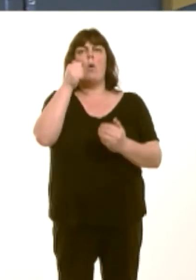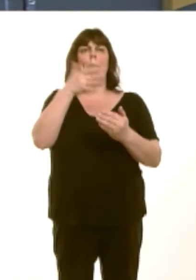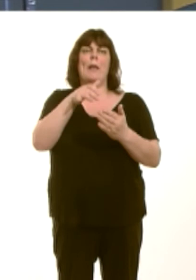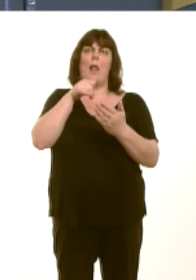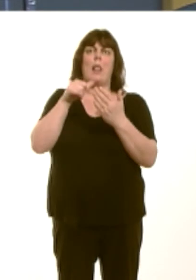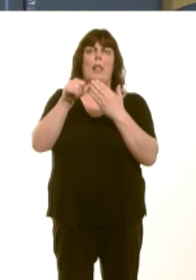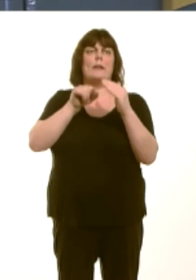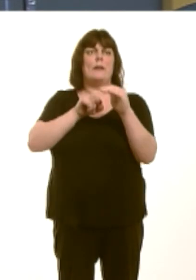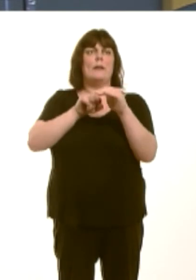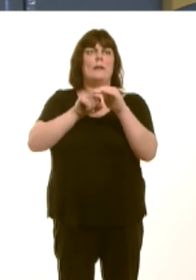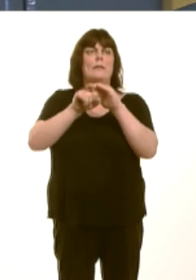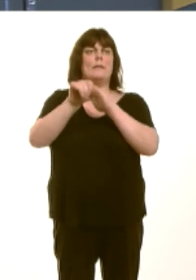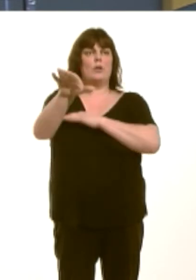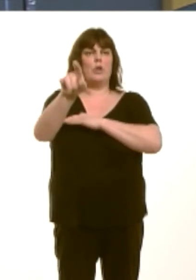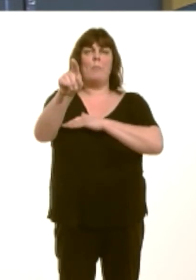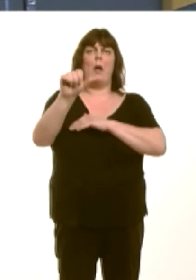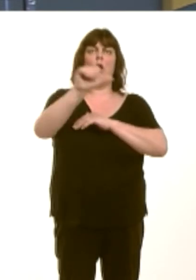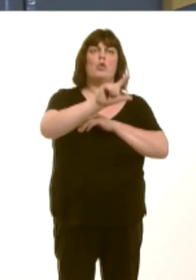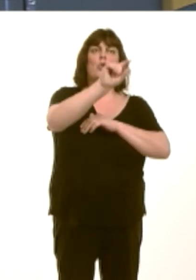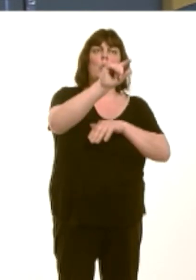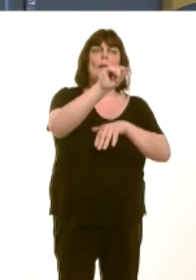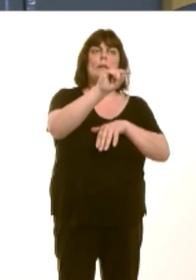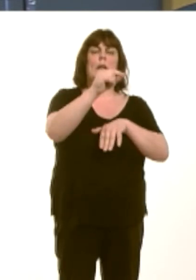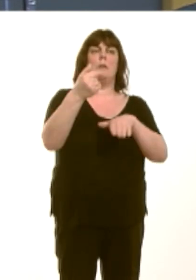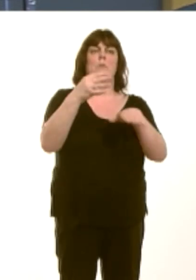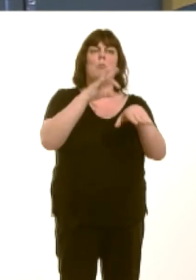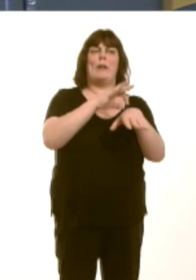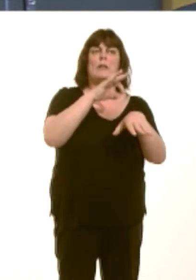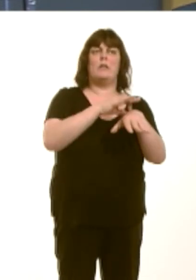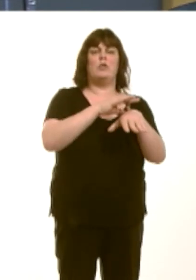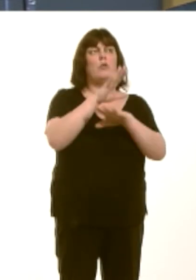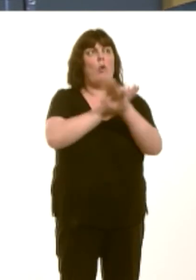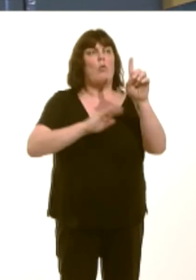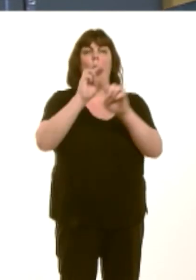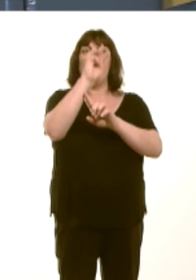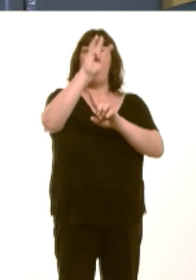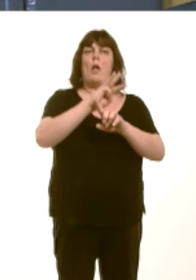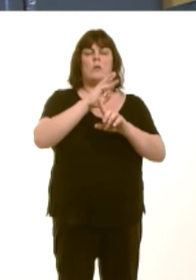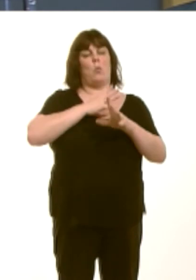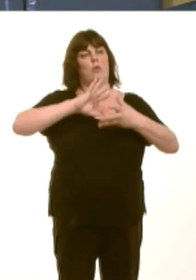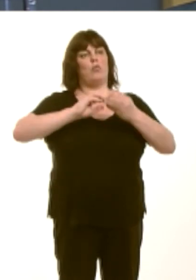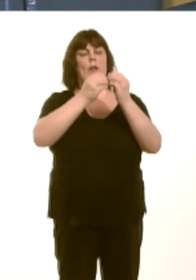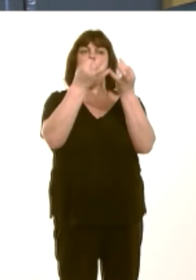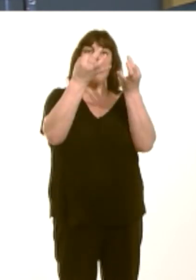120 practitioners and organisations across Wales, for a formal, independent, member-led